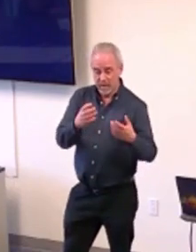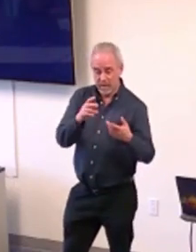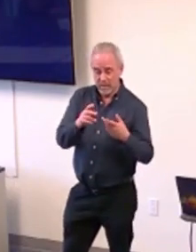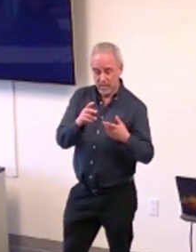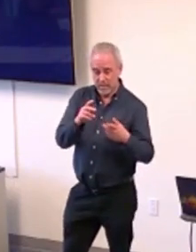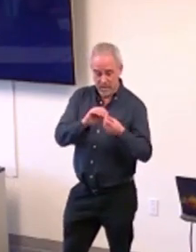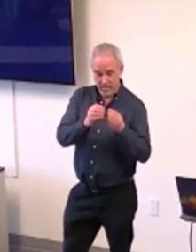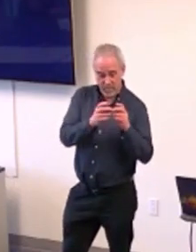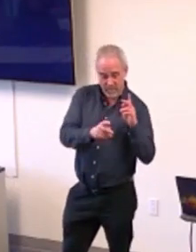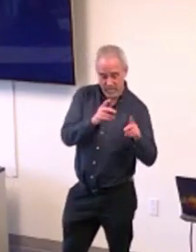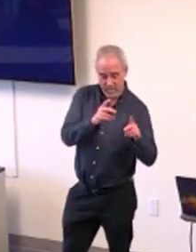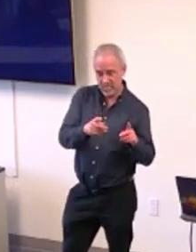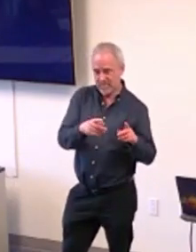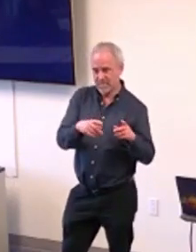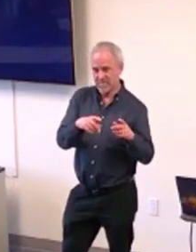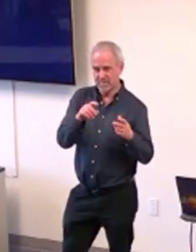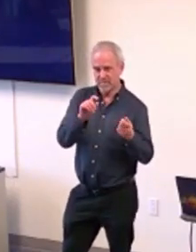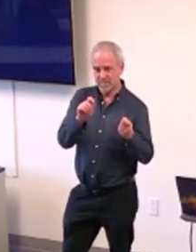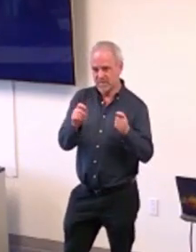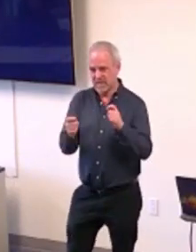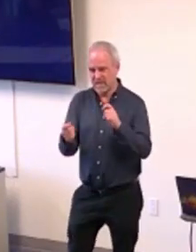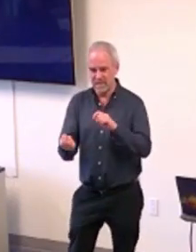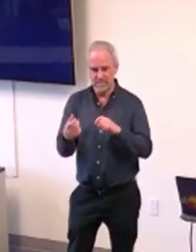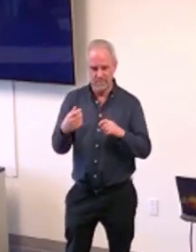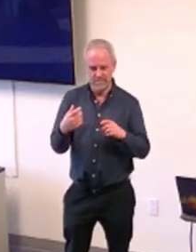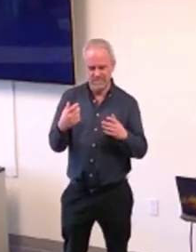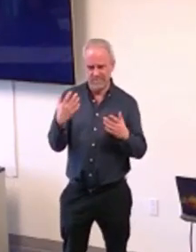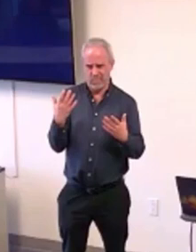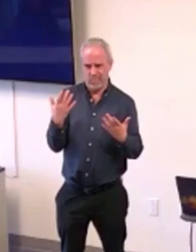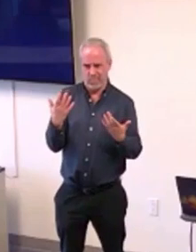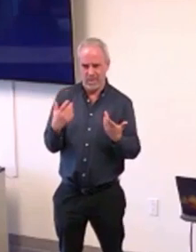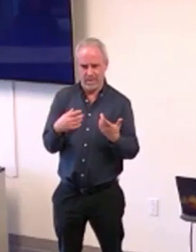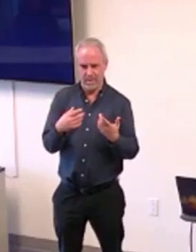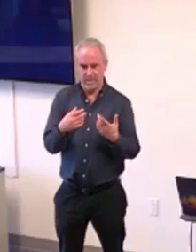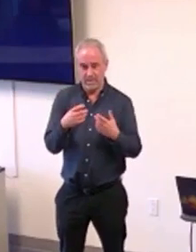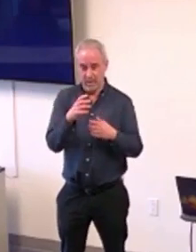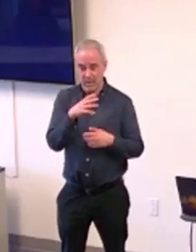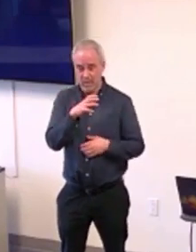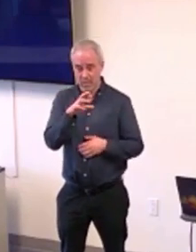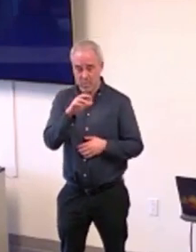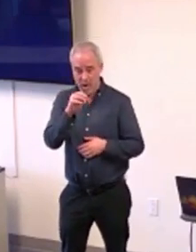Are not due to any sort of increase in purported crimes. Or crime rates.